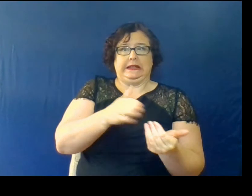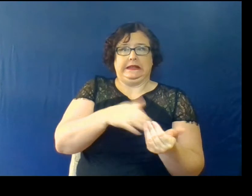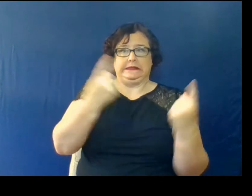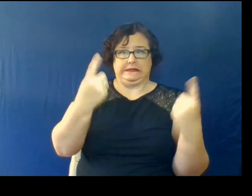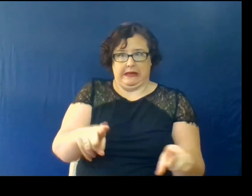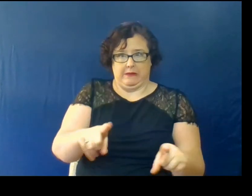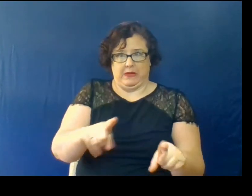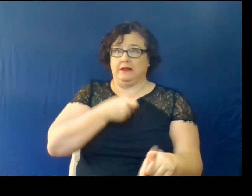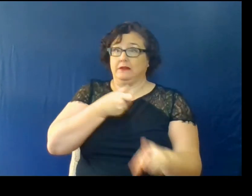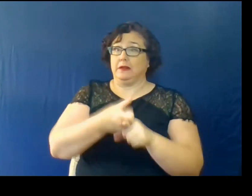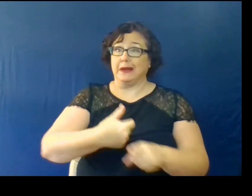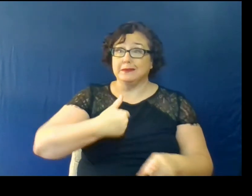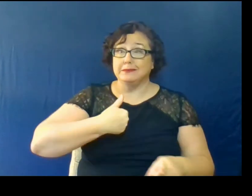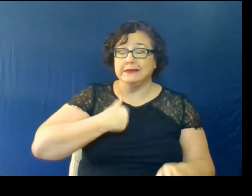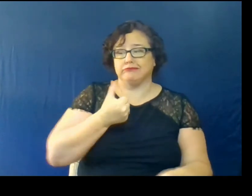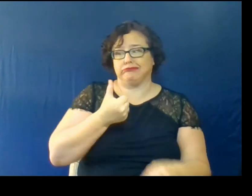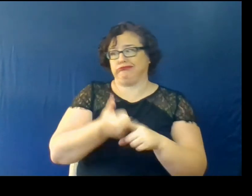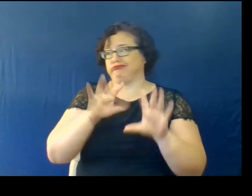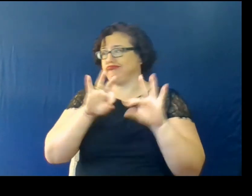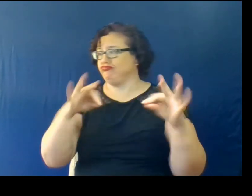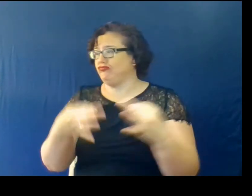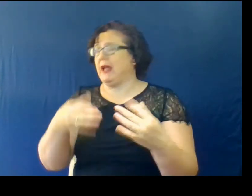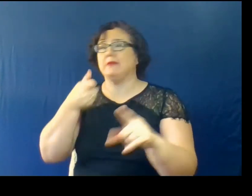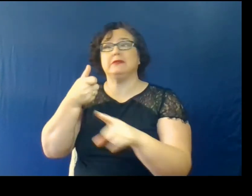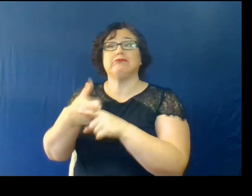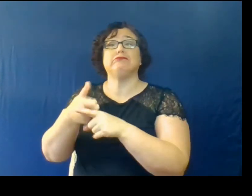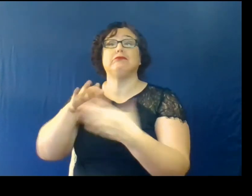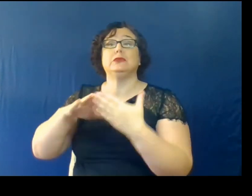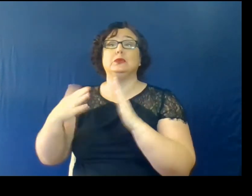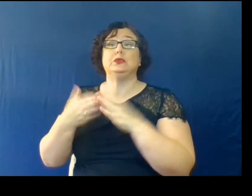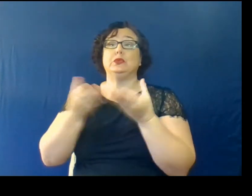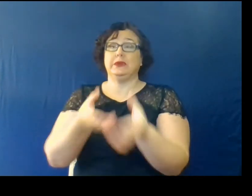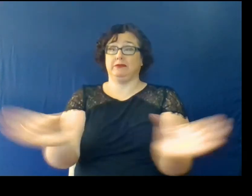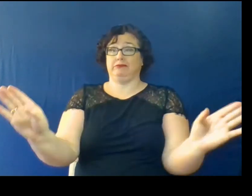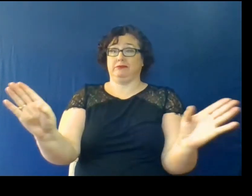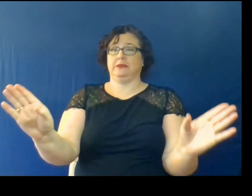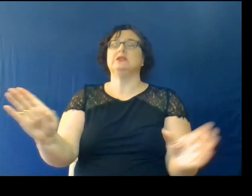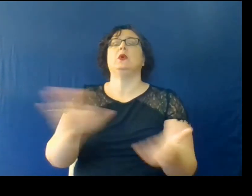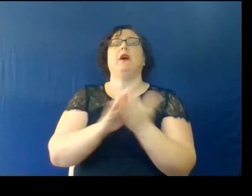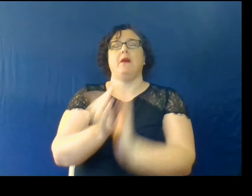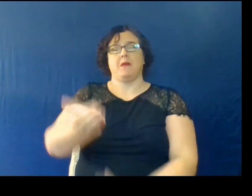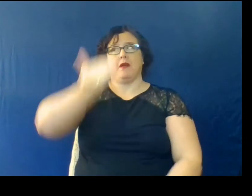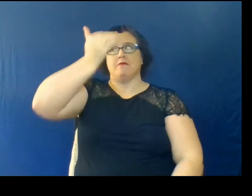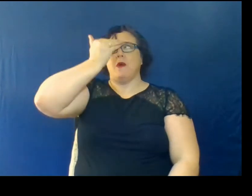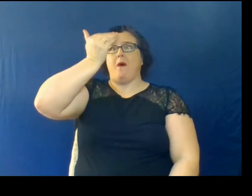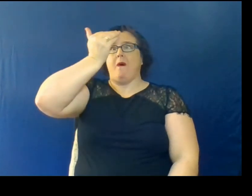it can affect my community in general. So I have become more aware of my responsibility